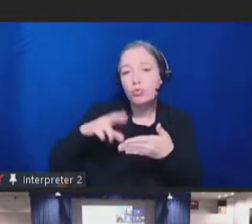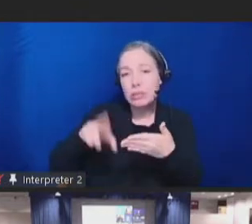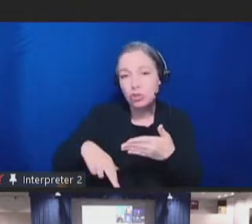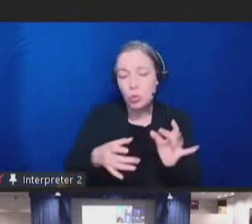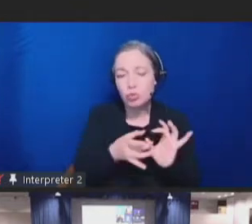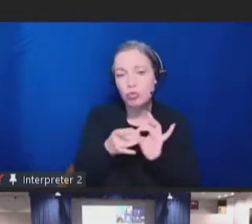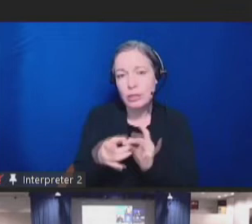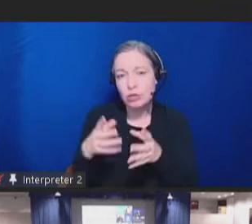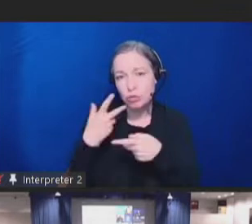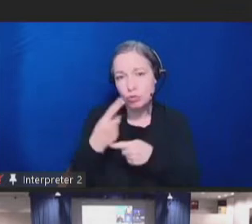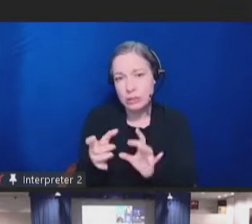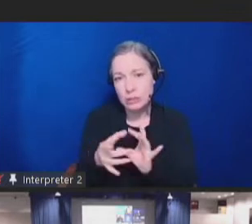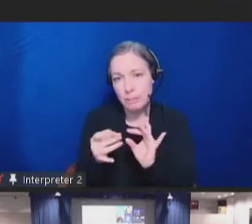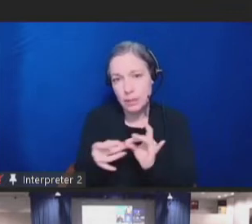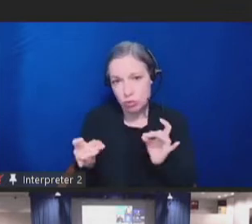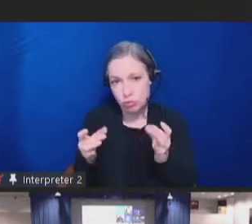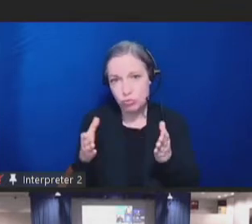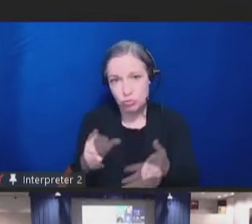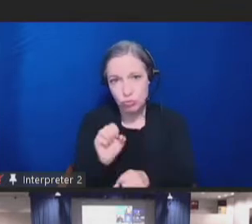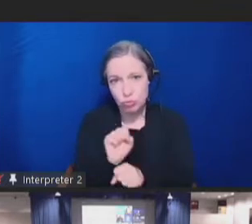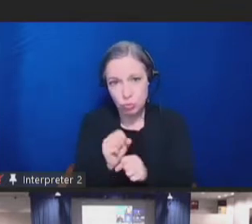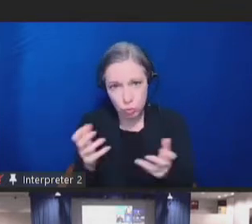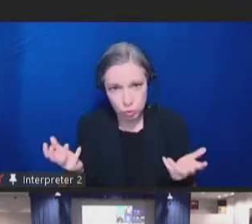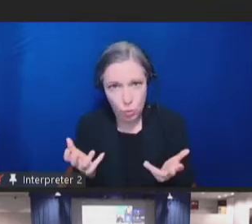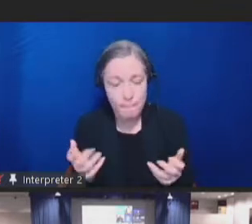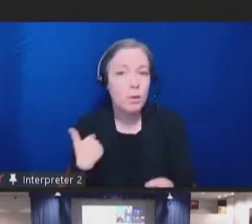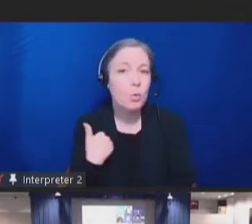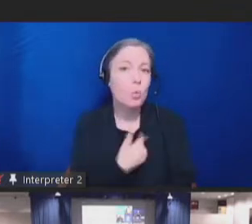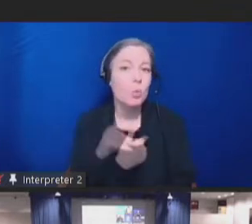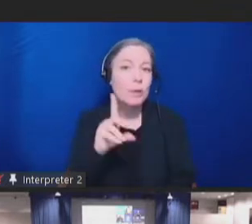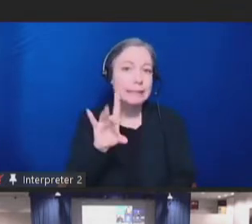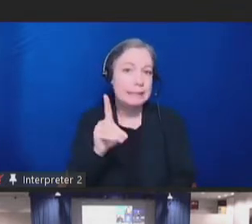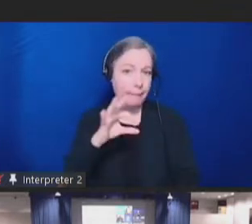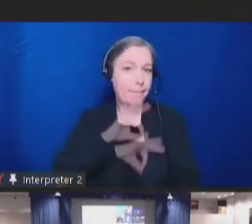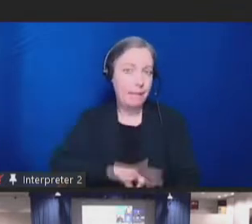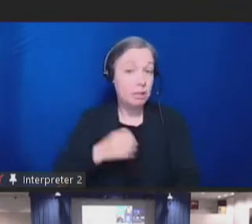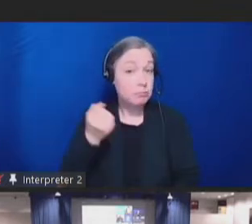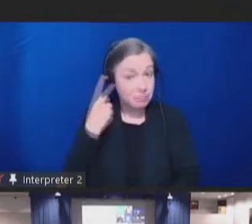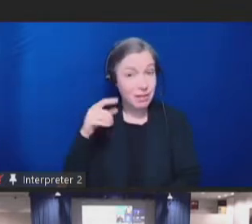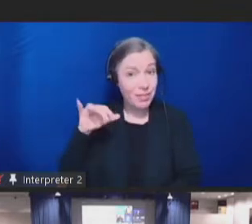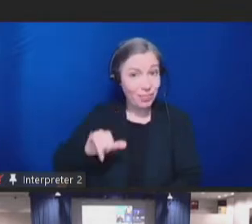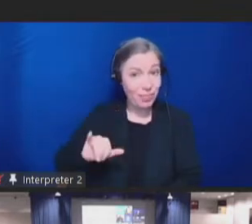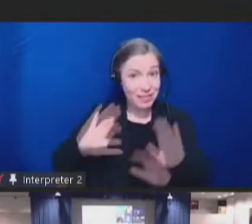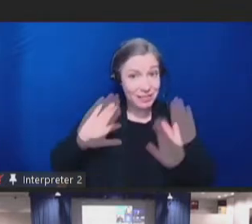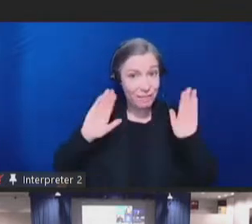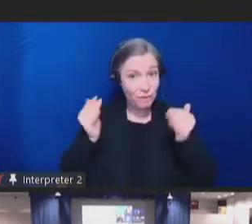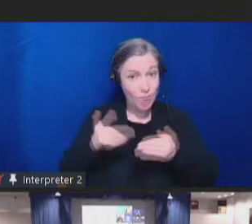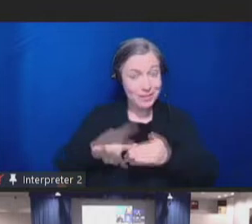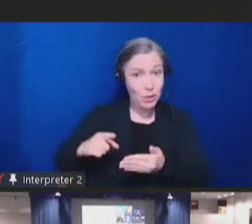We benefited from a -- you know, because it was a paid campaign, we benefited from a robust, ongoing